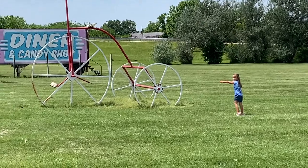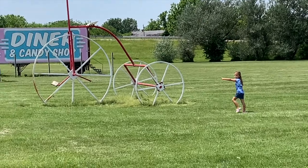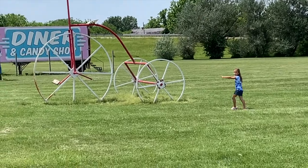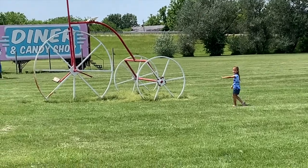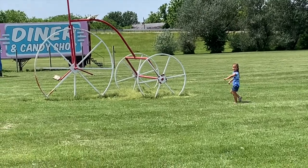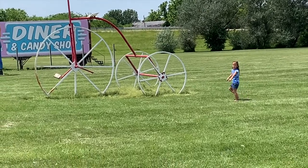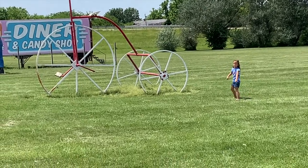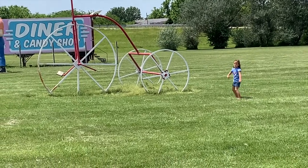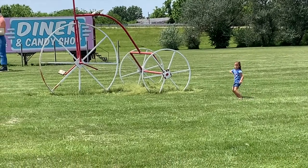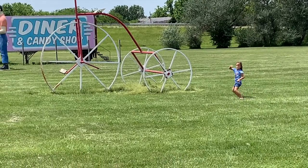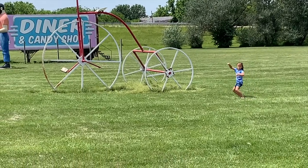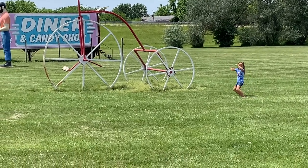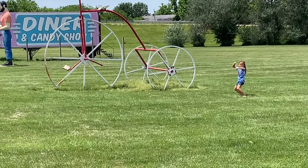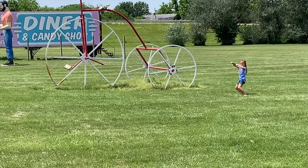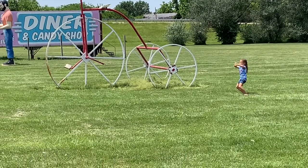Look! It's tricycle.